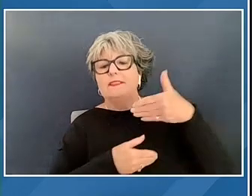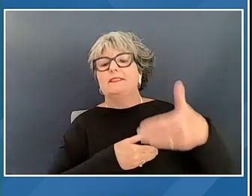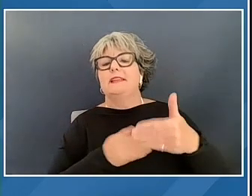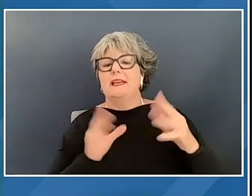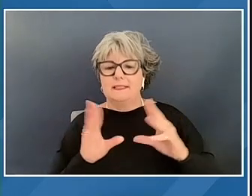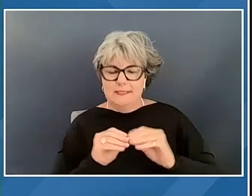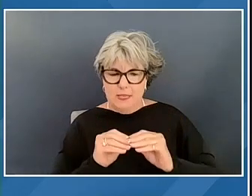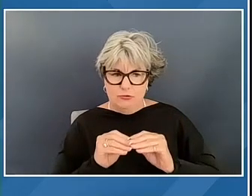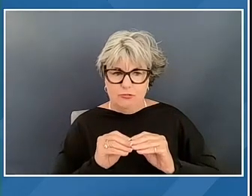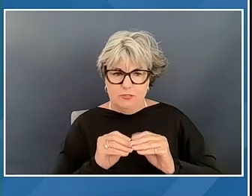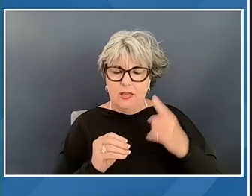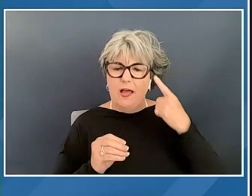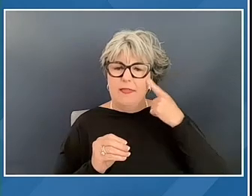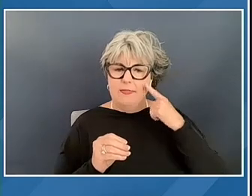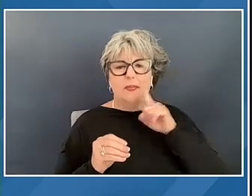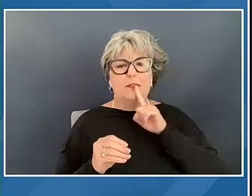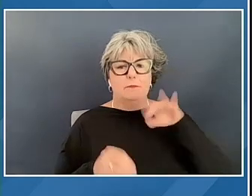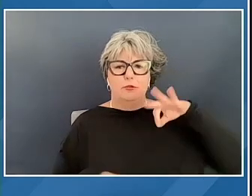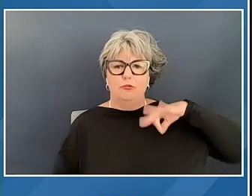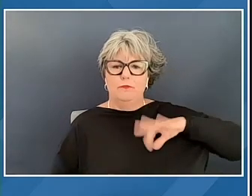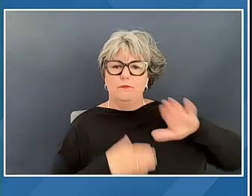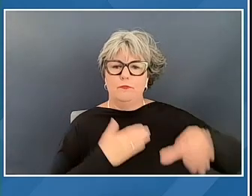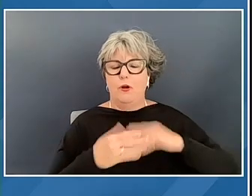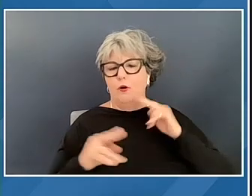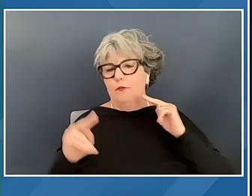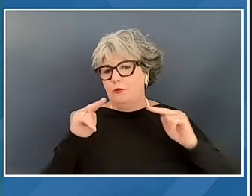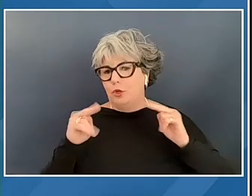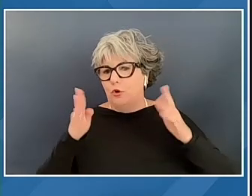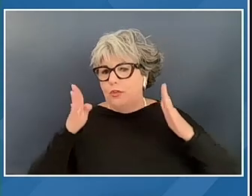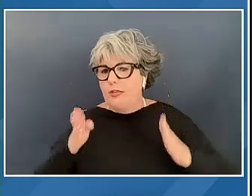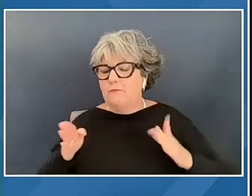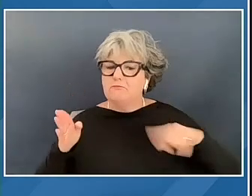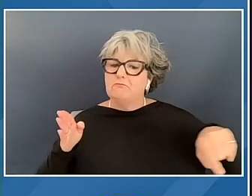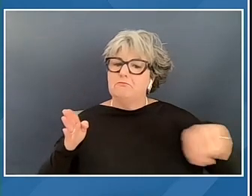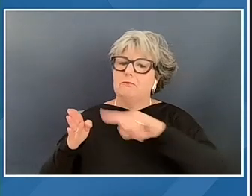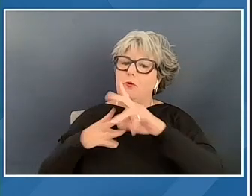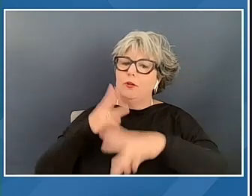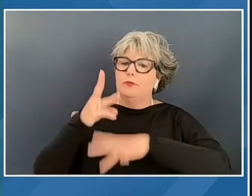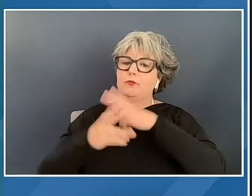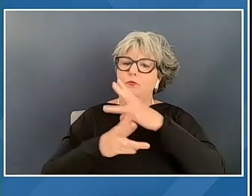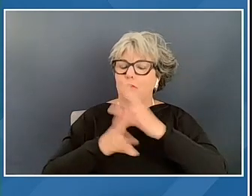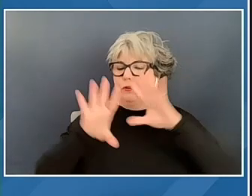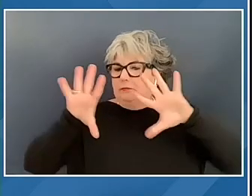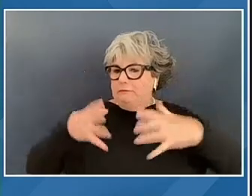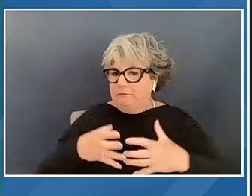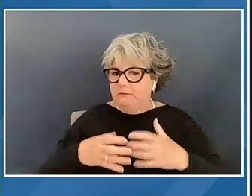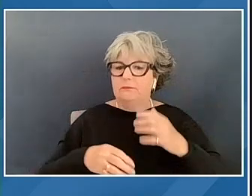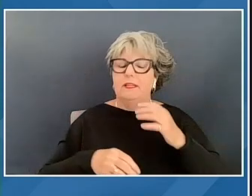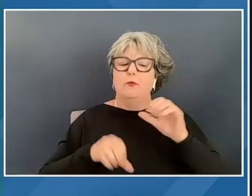incredibly useful for all of the negotiators to know what is the world we're operating in and the Department's